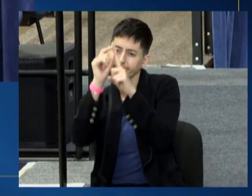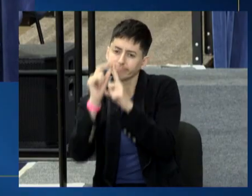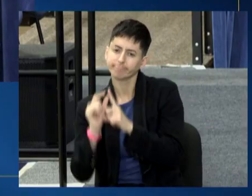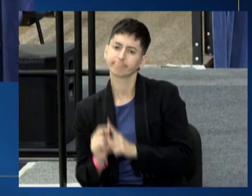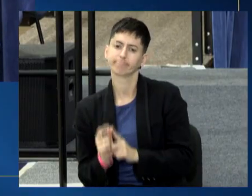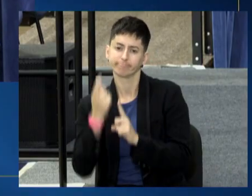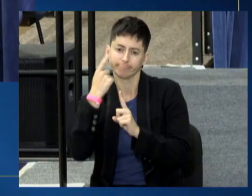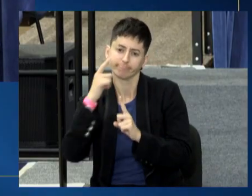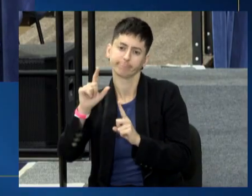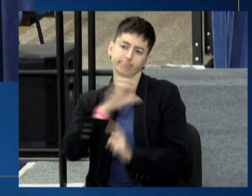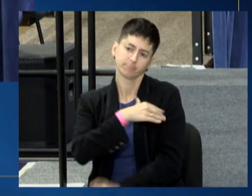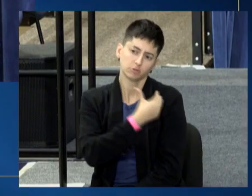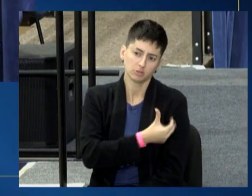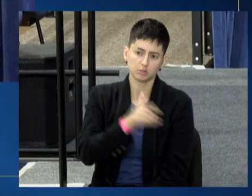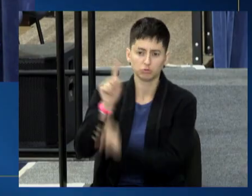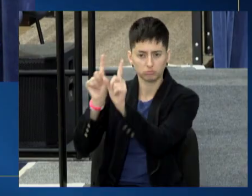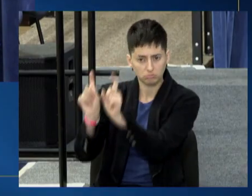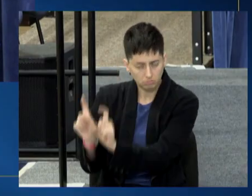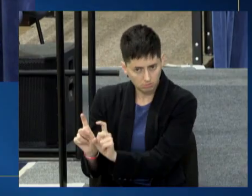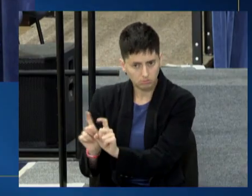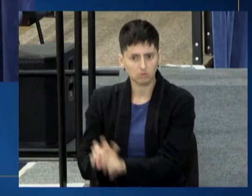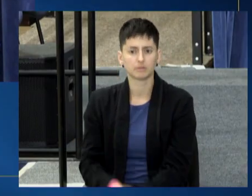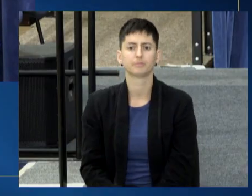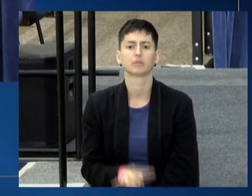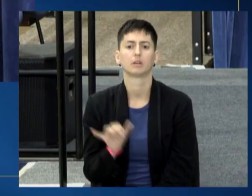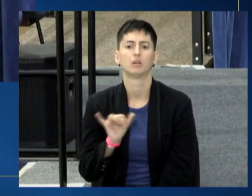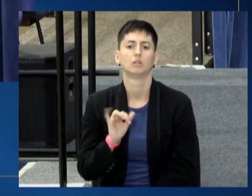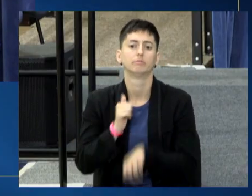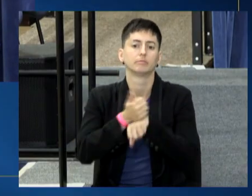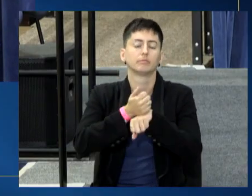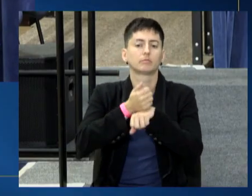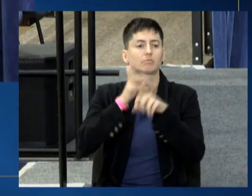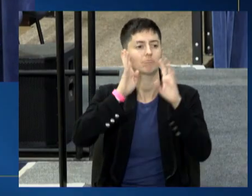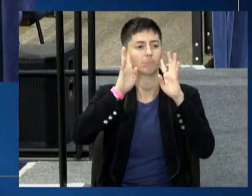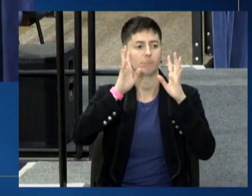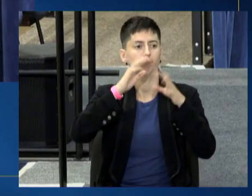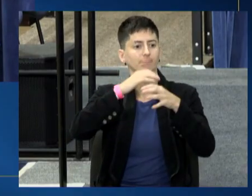And we've created what's called the Oncology QCARD. We get a lot of real-world data study